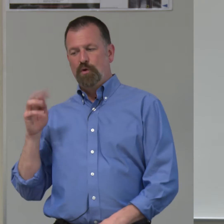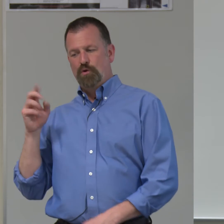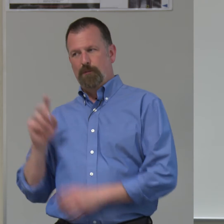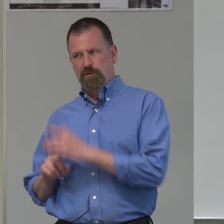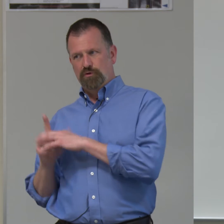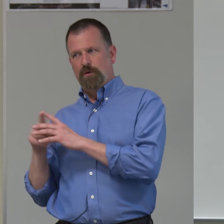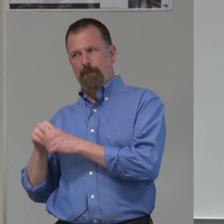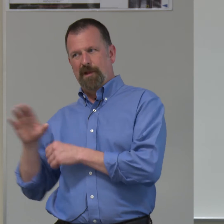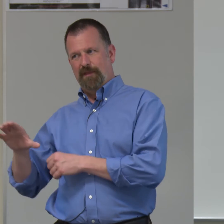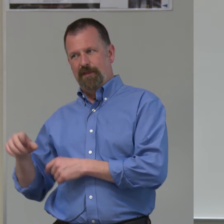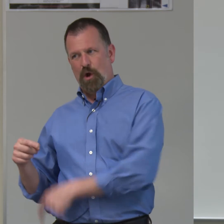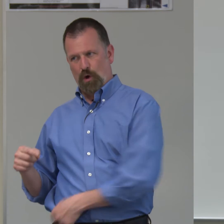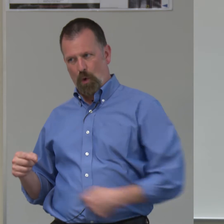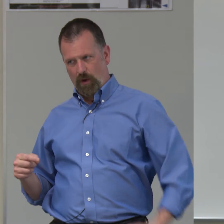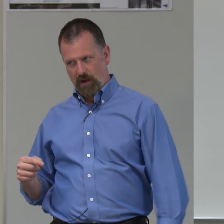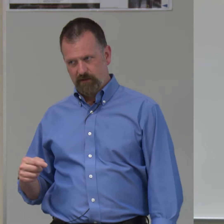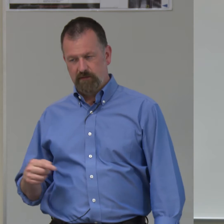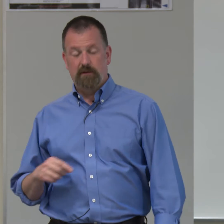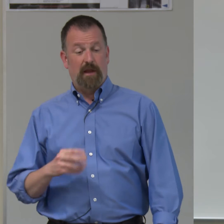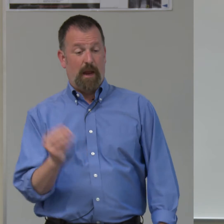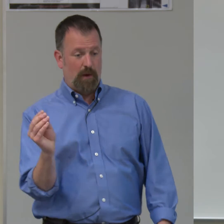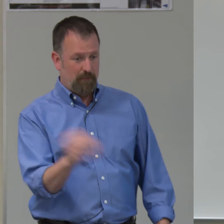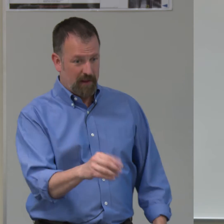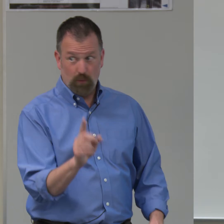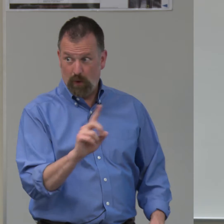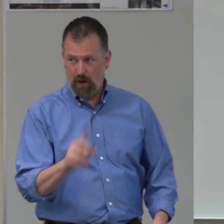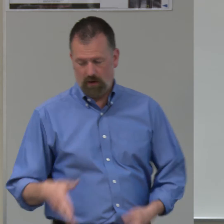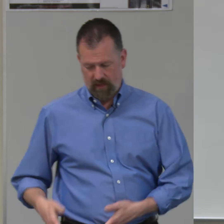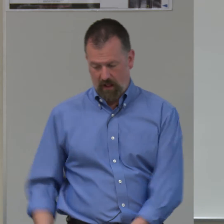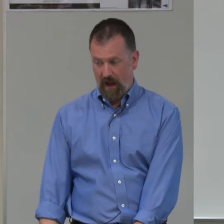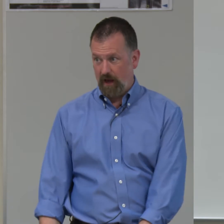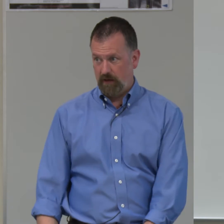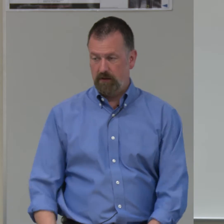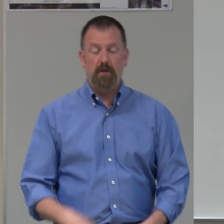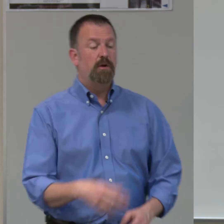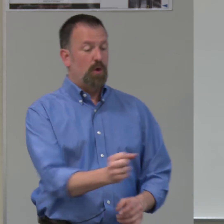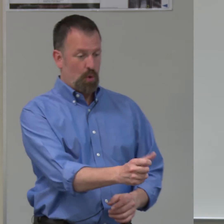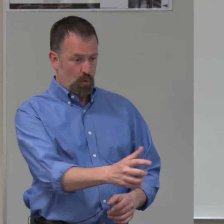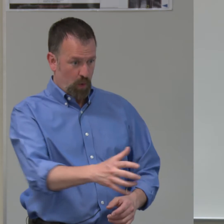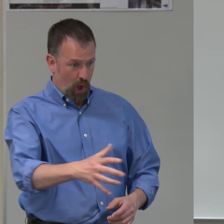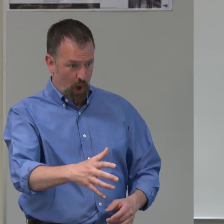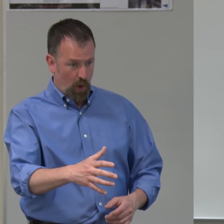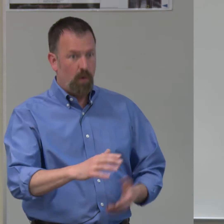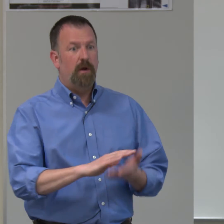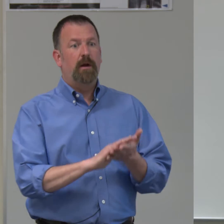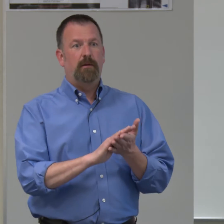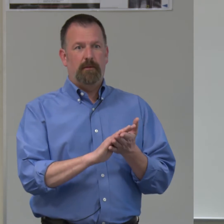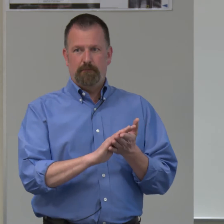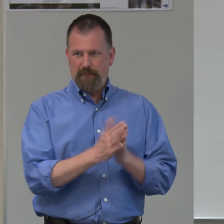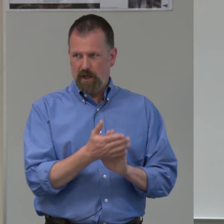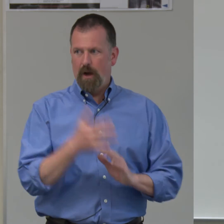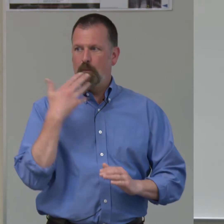so we inject these, actually, in the leg. We let those grow. By that time, they'll become well-vascularized,